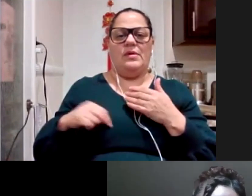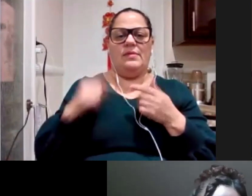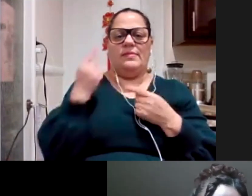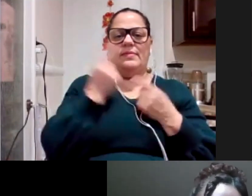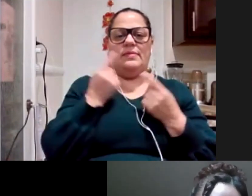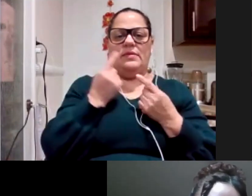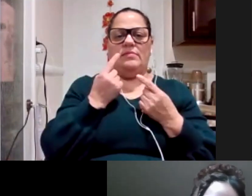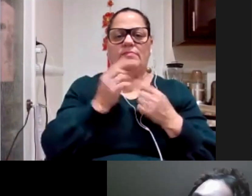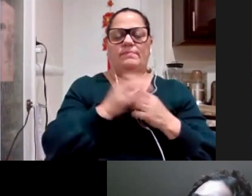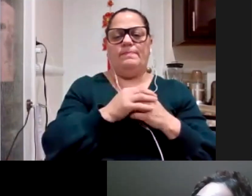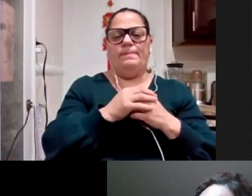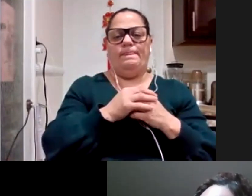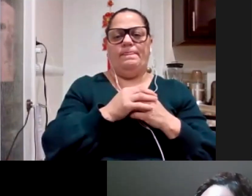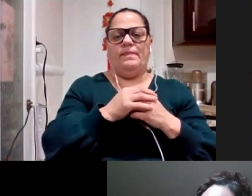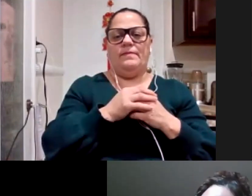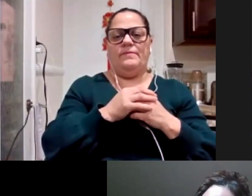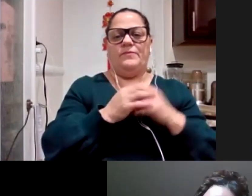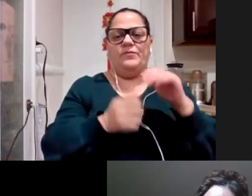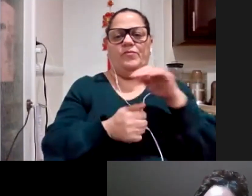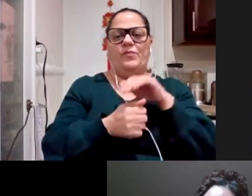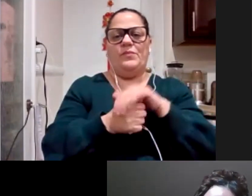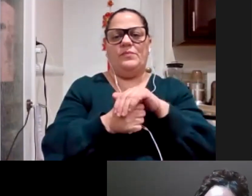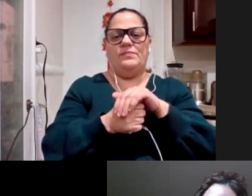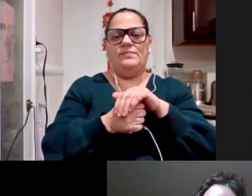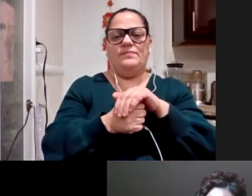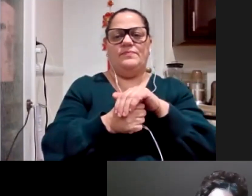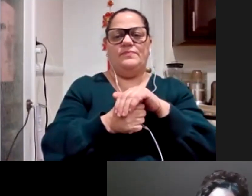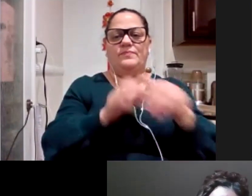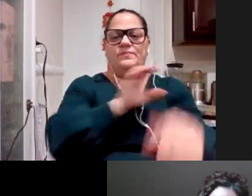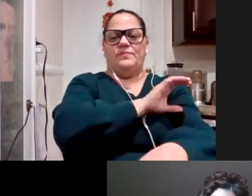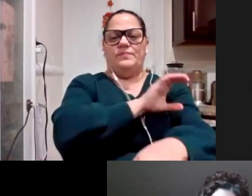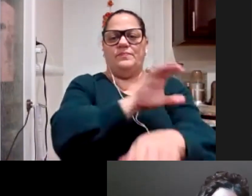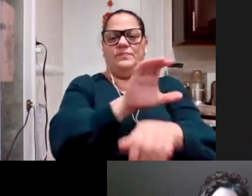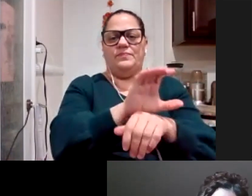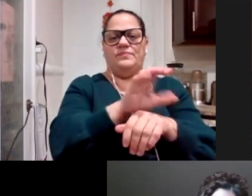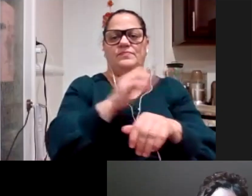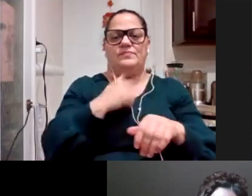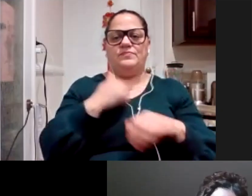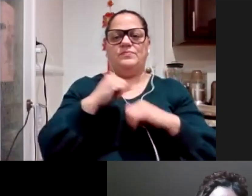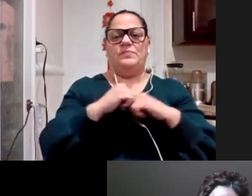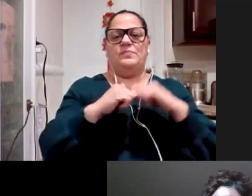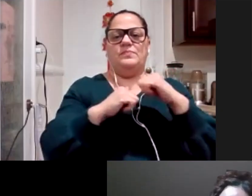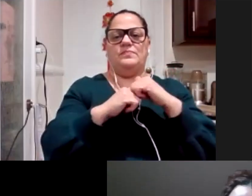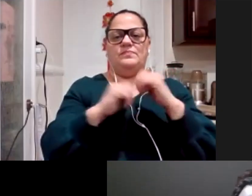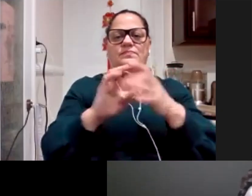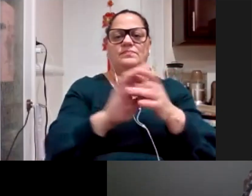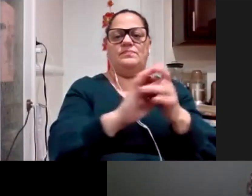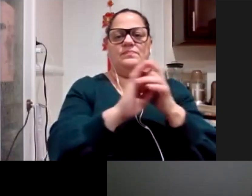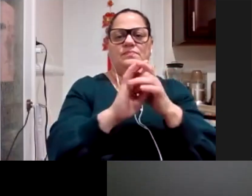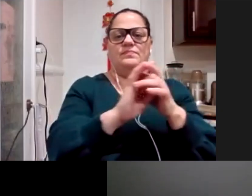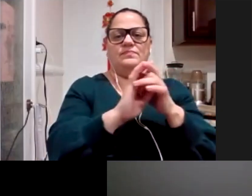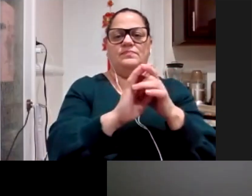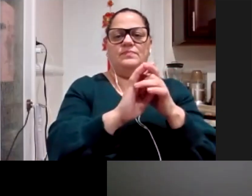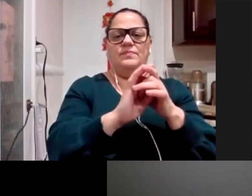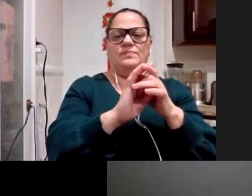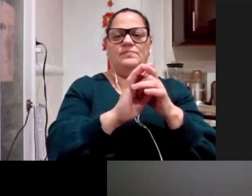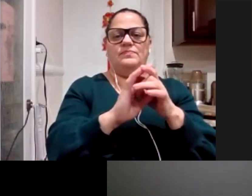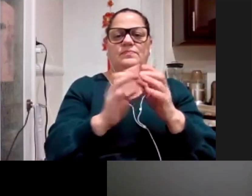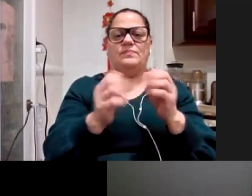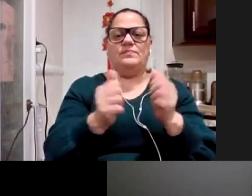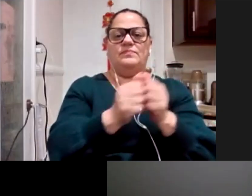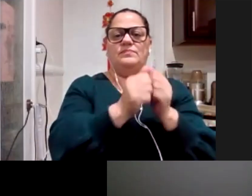uh his hidden superpower was his ability to build relationships and to network and to work to work